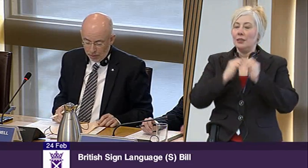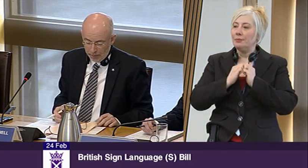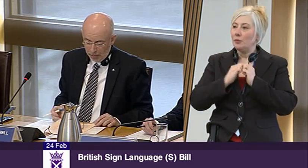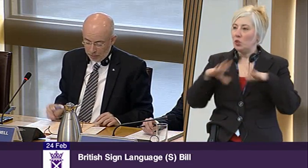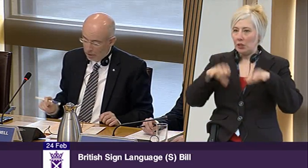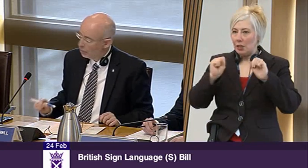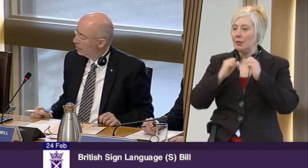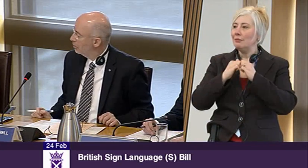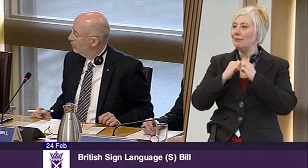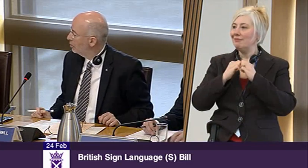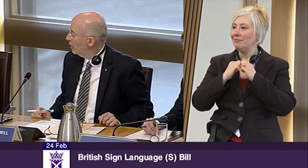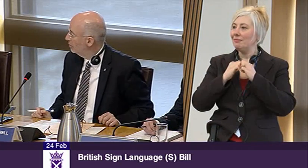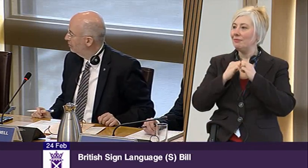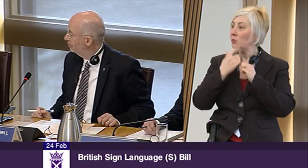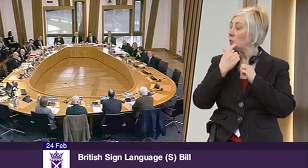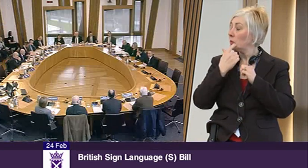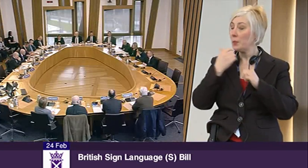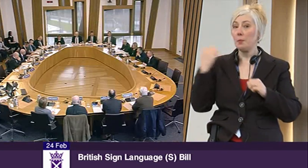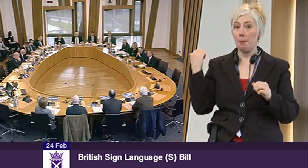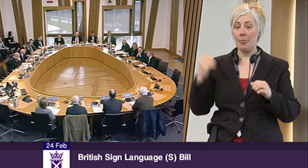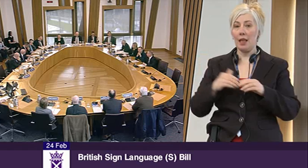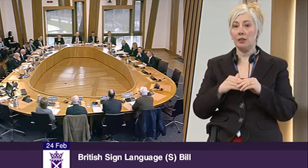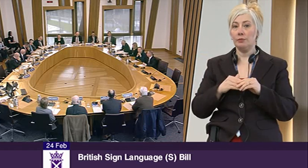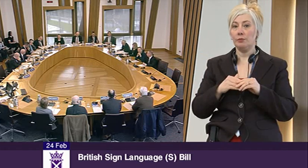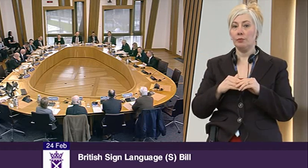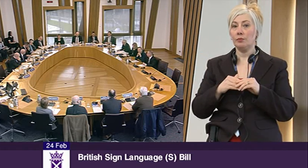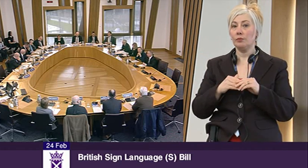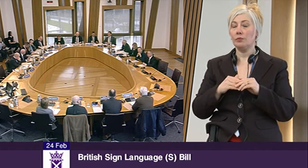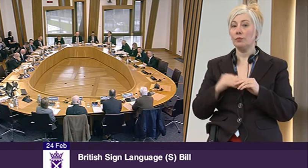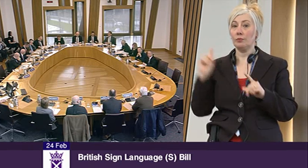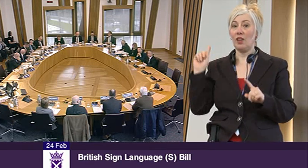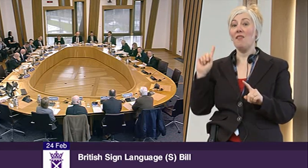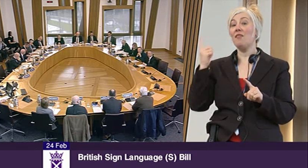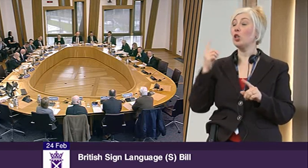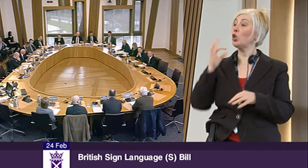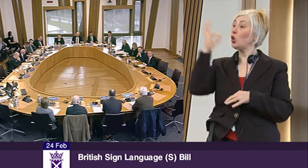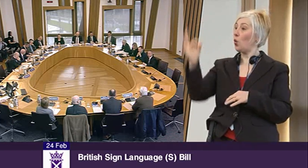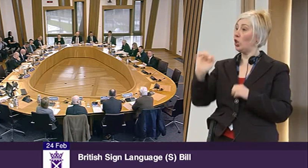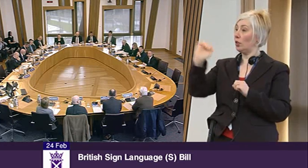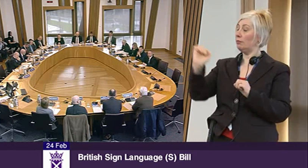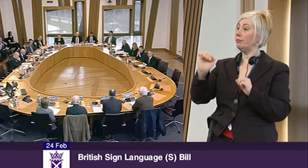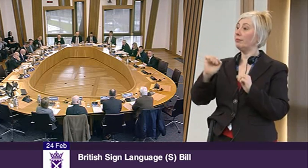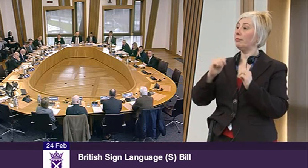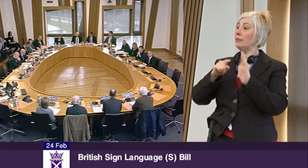Siobhan McMahon: Is legislation necessary to promote BSL and what specific outcomes